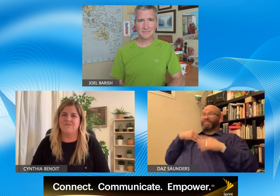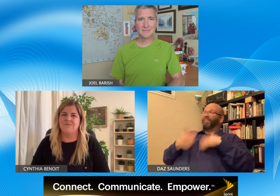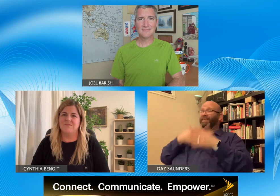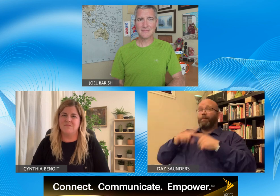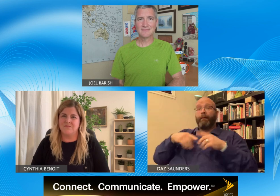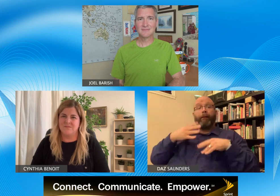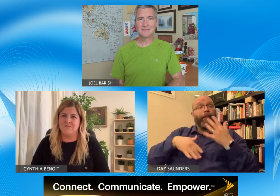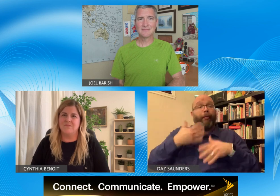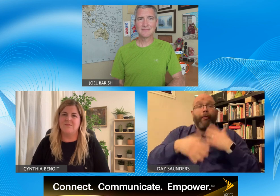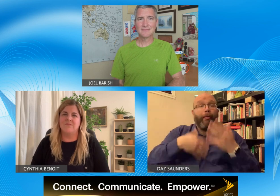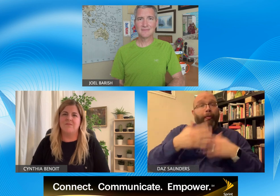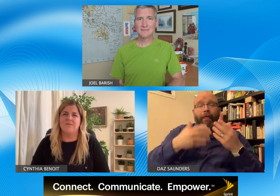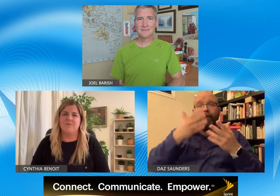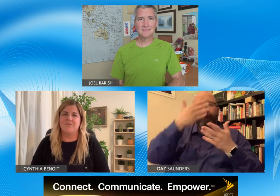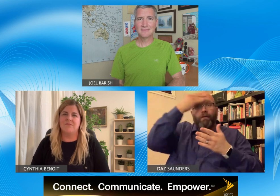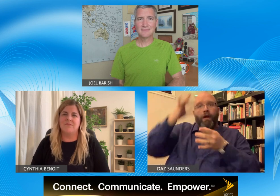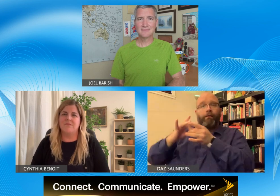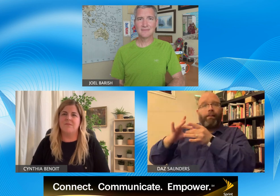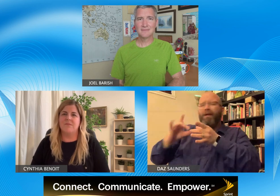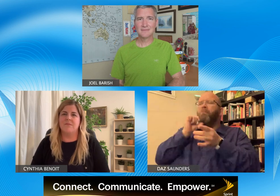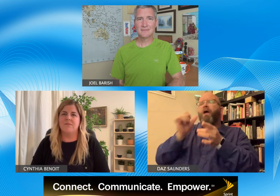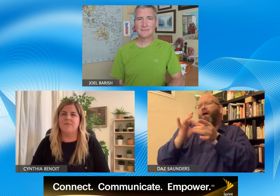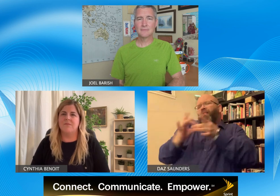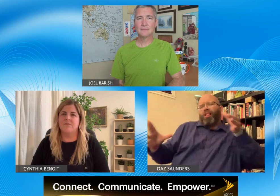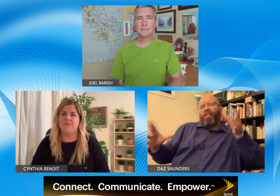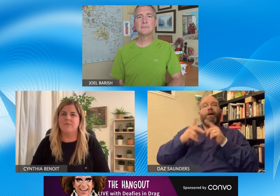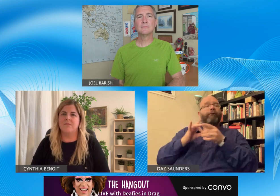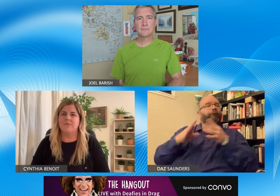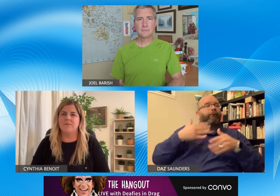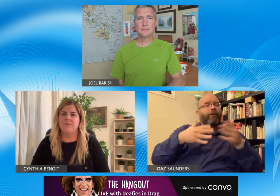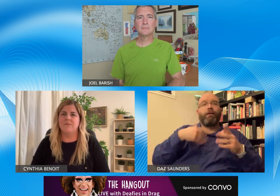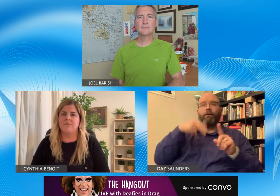Including myself as a researcher and as a member of the Deaf community. Other researchers might